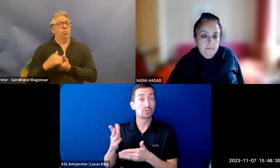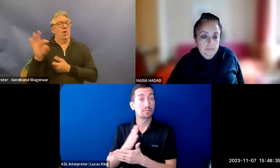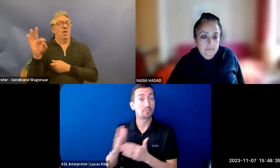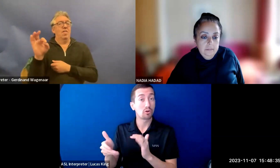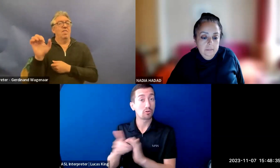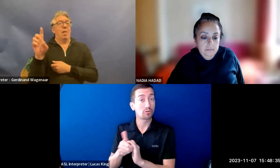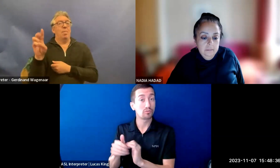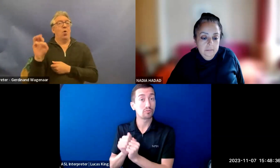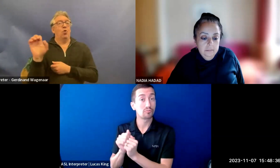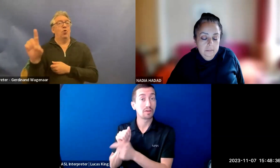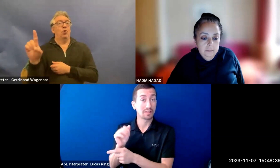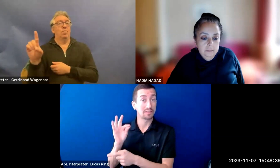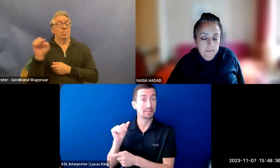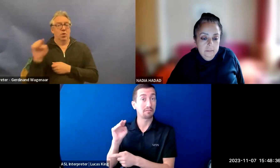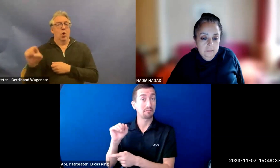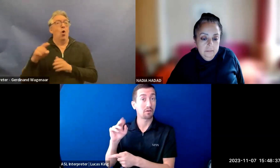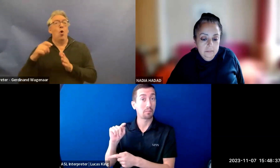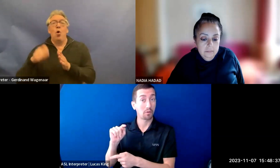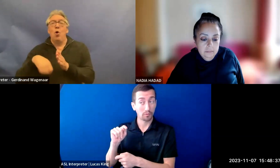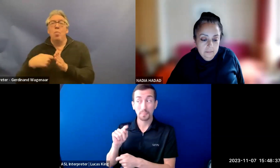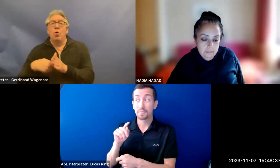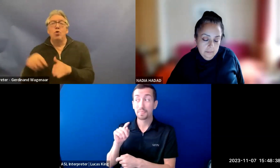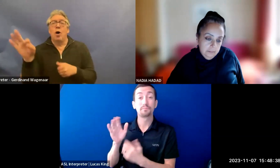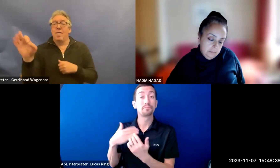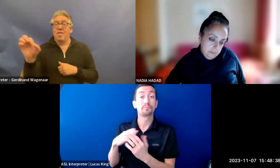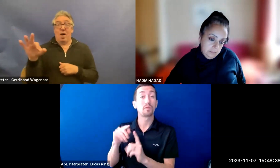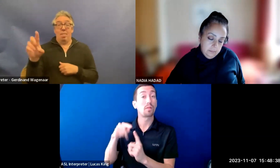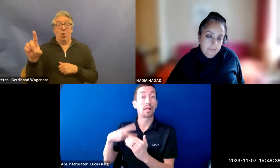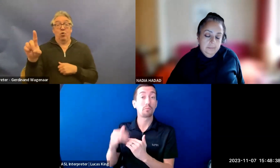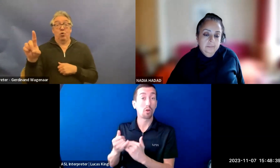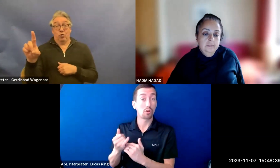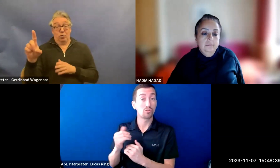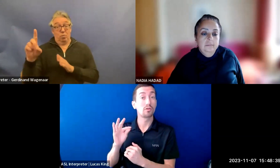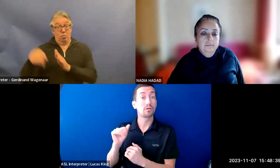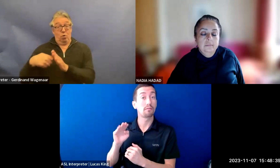With this project, FAMOD started reinforcing its own capacities